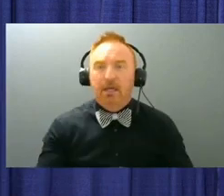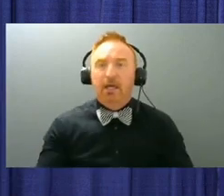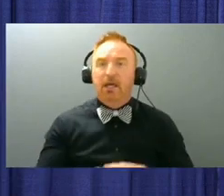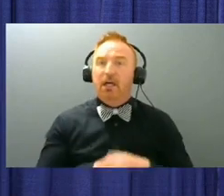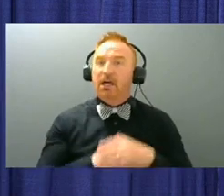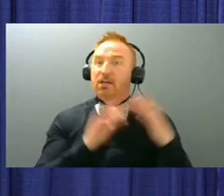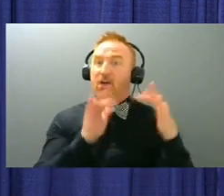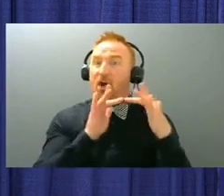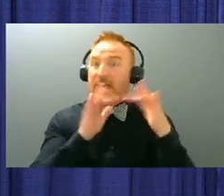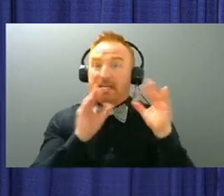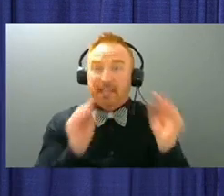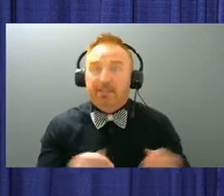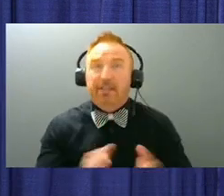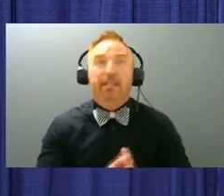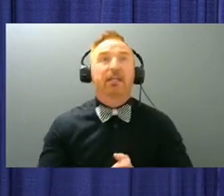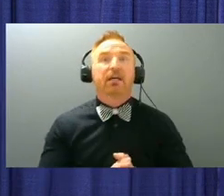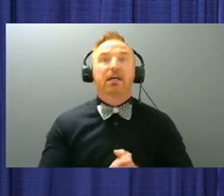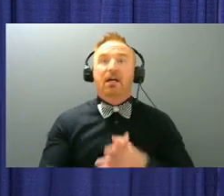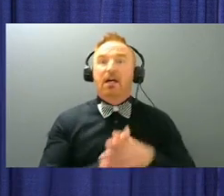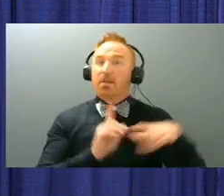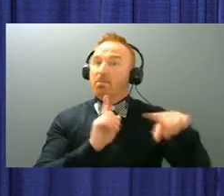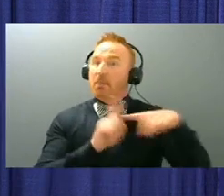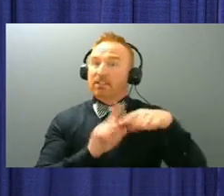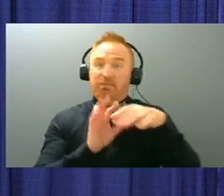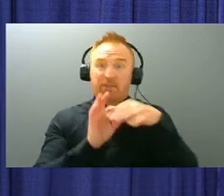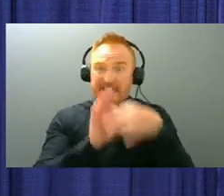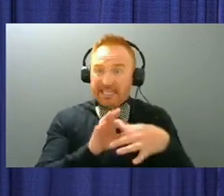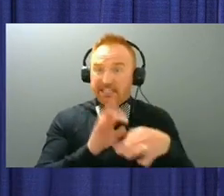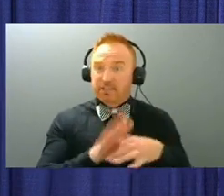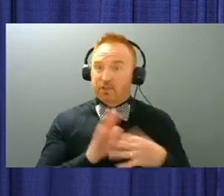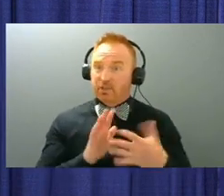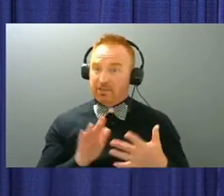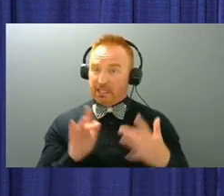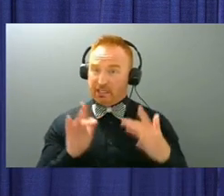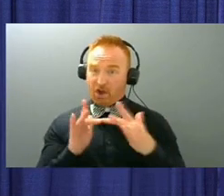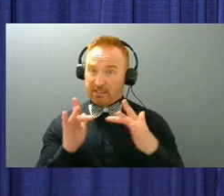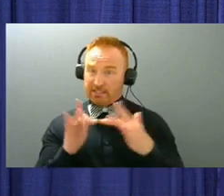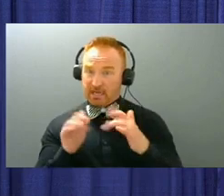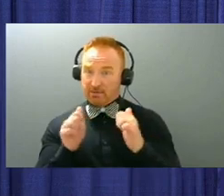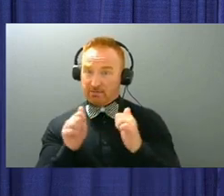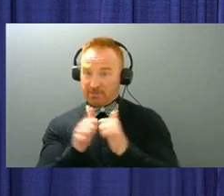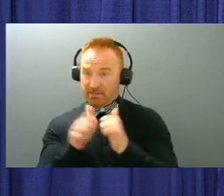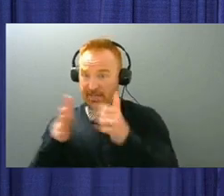no spread, no contact, no positivity among any of the contacts associated with that